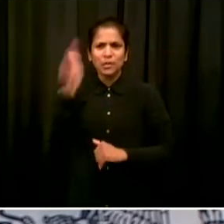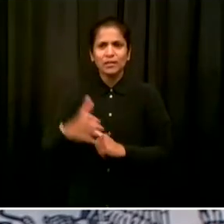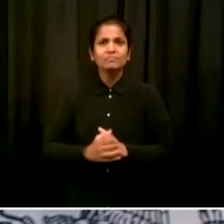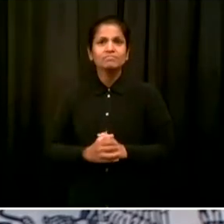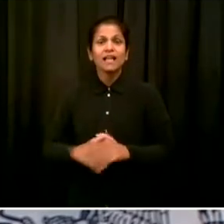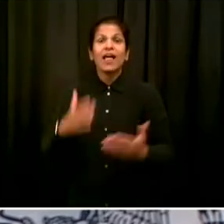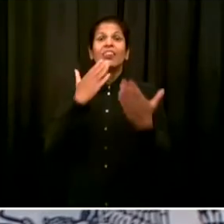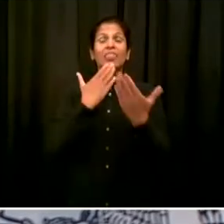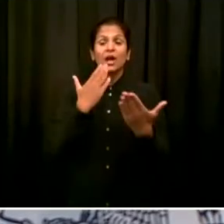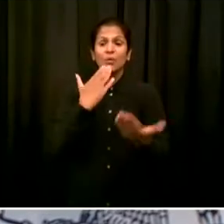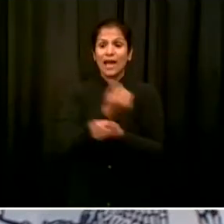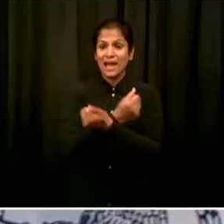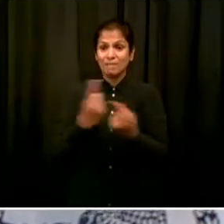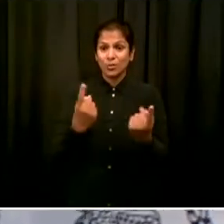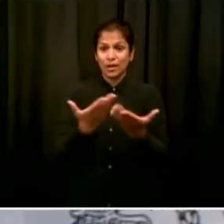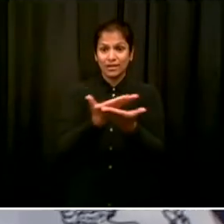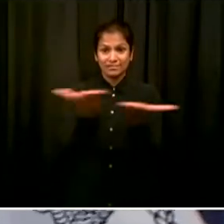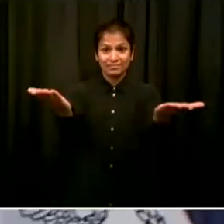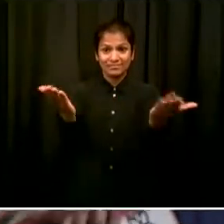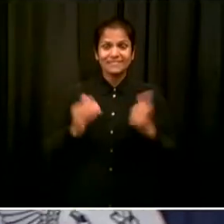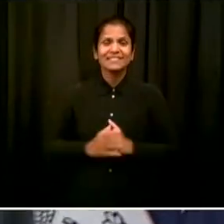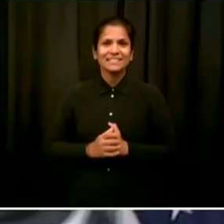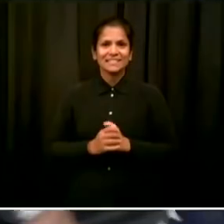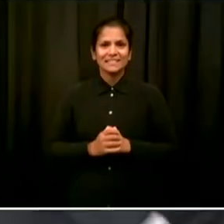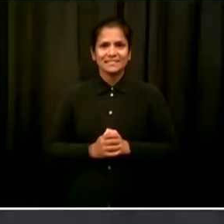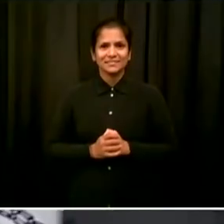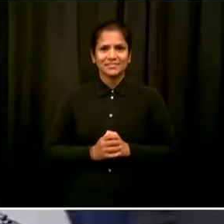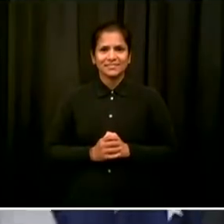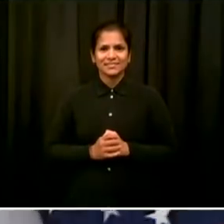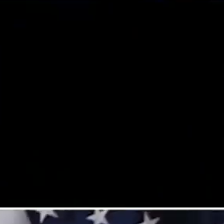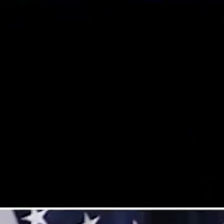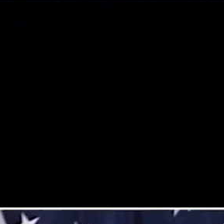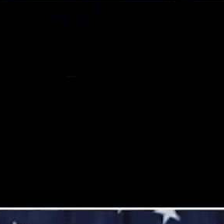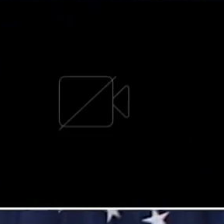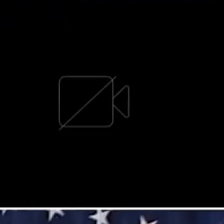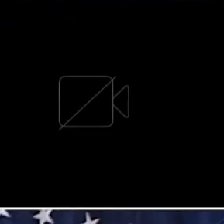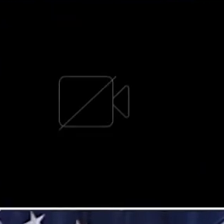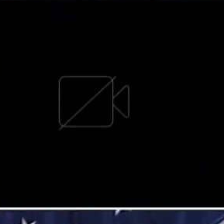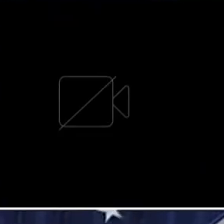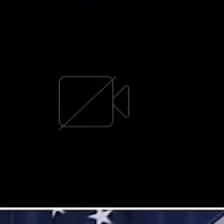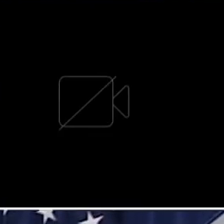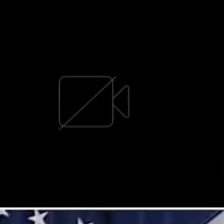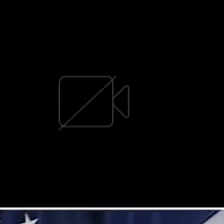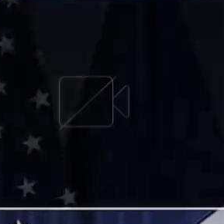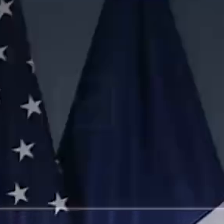THAT IS A FOCUS THAT WE HAVE IN THE WEKES AND MONTHS AHEAD. THANK YOU SO MUCH EVERYONE.